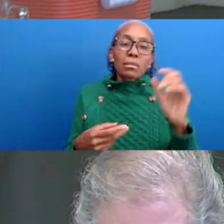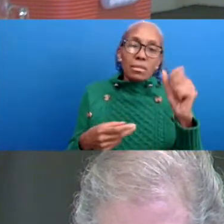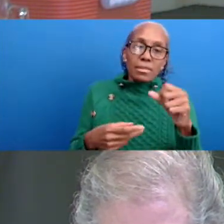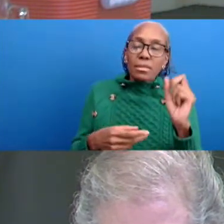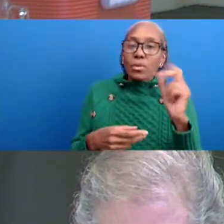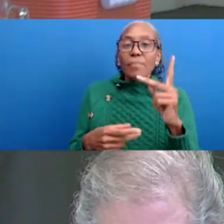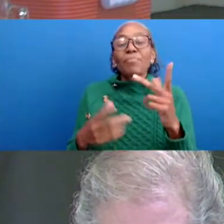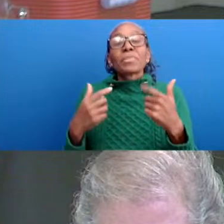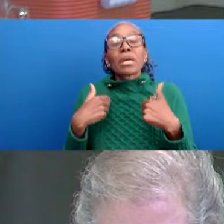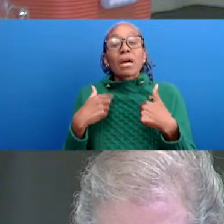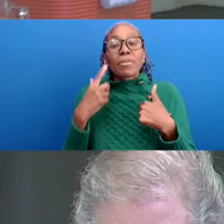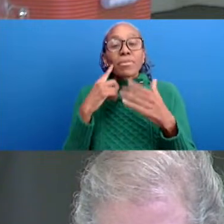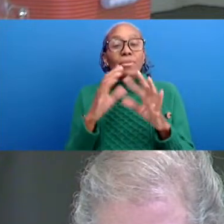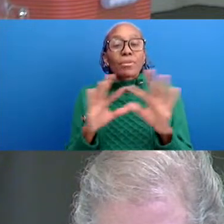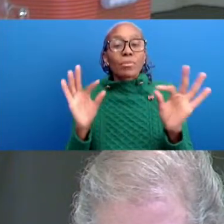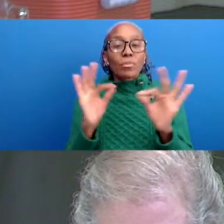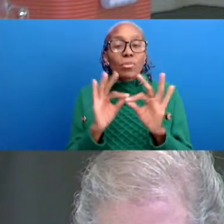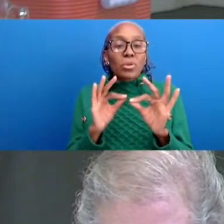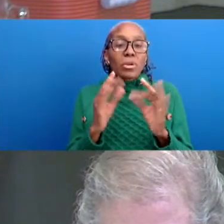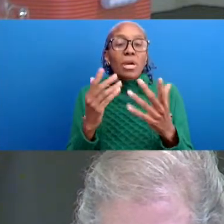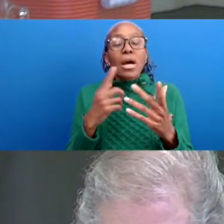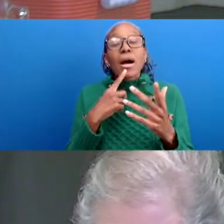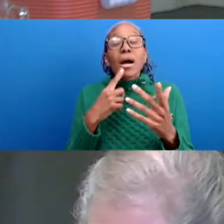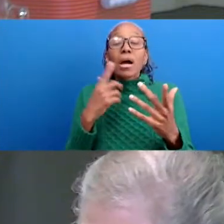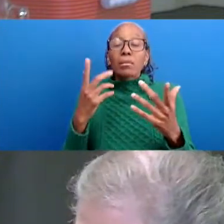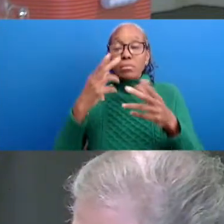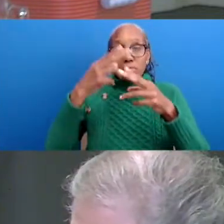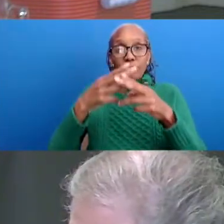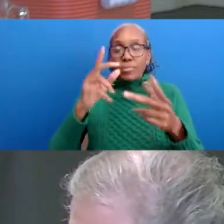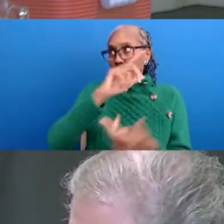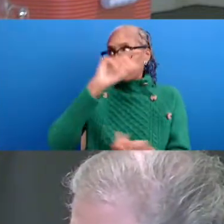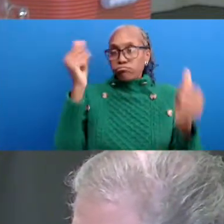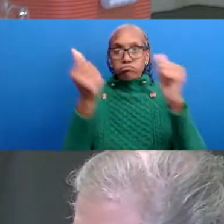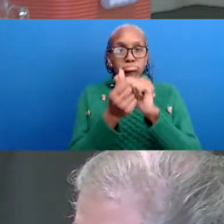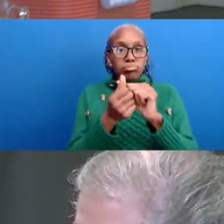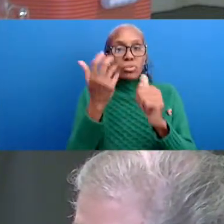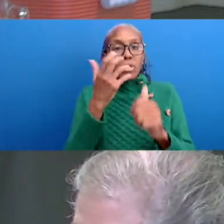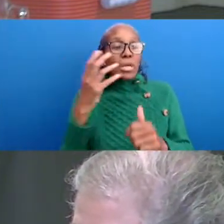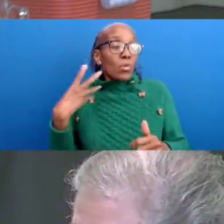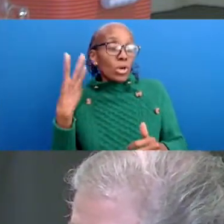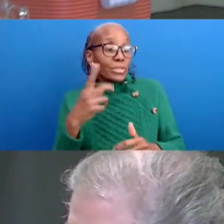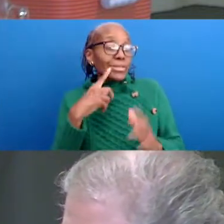COUNTY. IS THAT CORRECT? SECOND BUT YES. OKAY. ALL RIGHT. WHICH I THINK IS REALLY